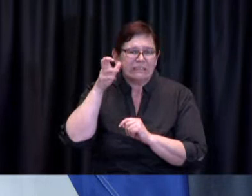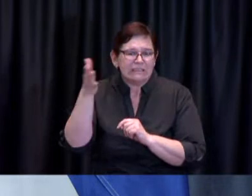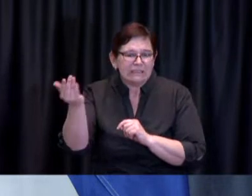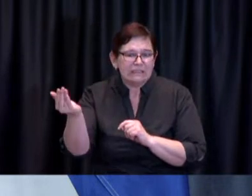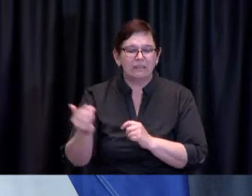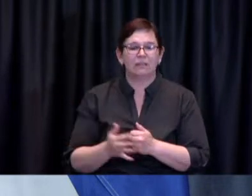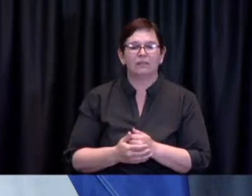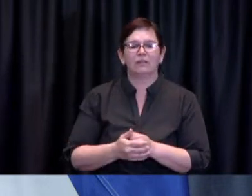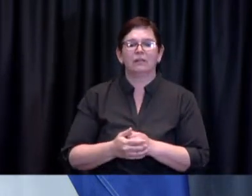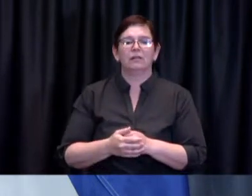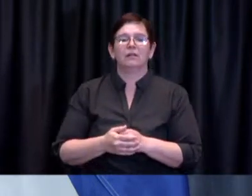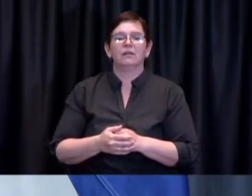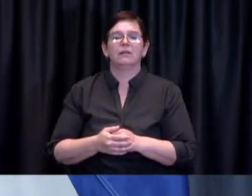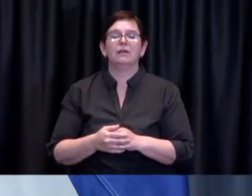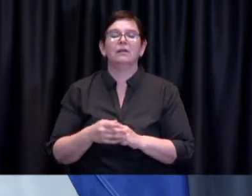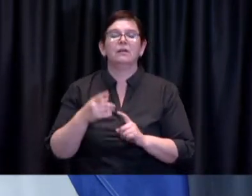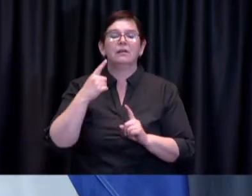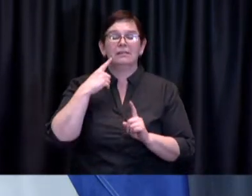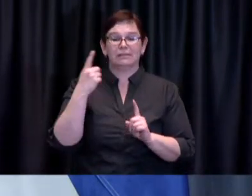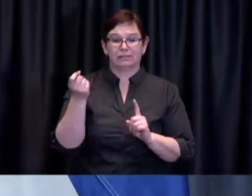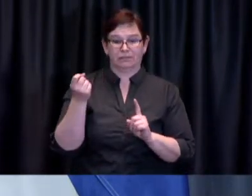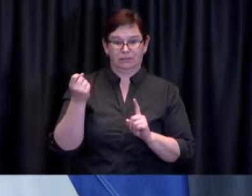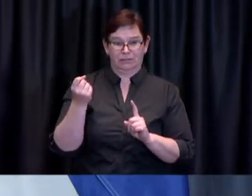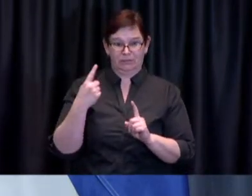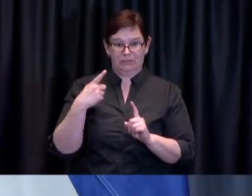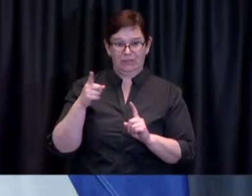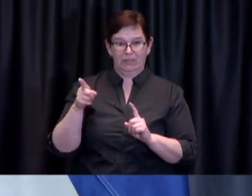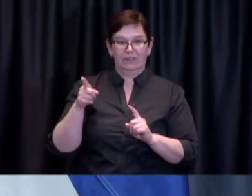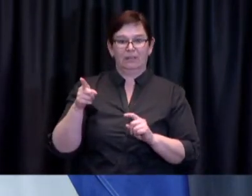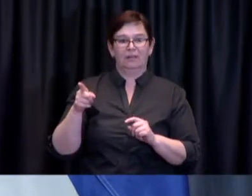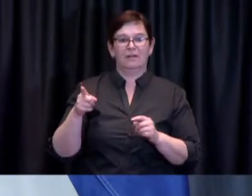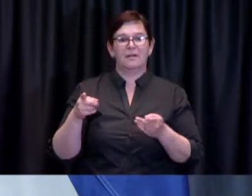uh the wagering that is happening as between the mayor of Montreal and myself with respect